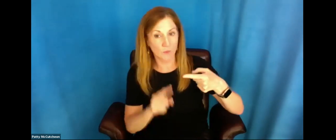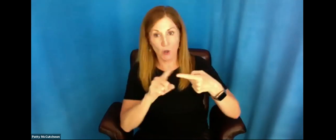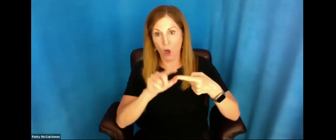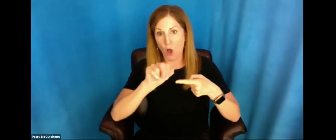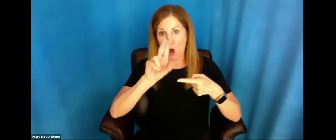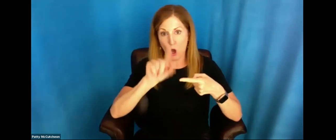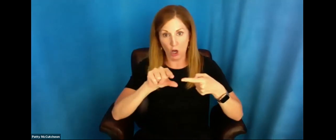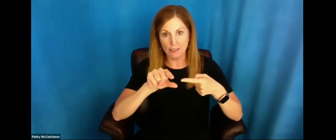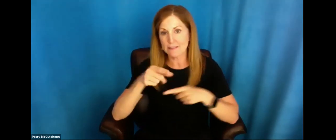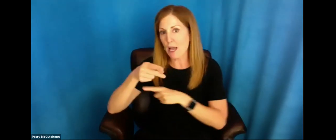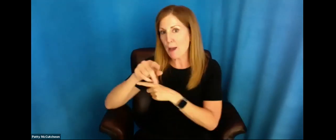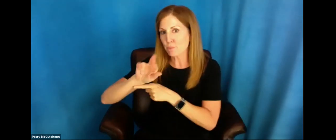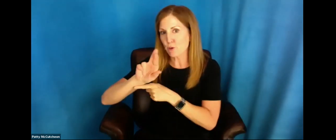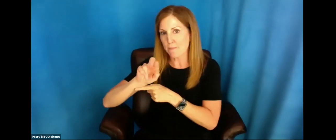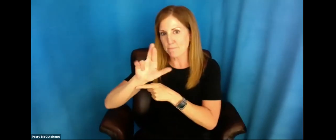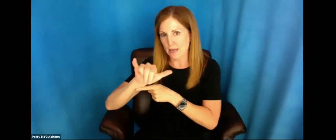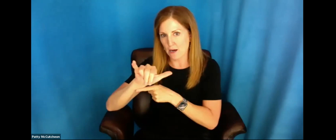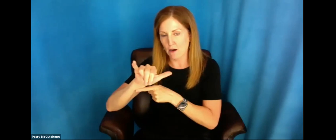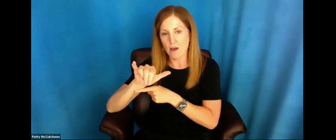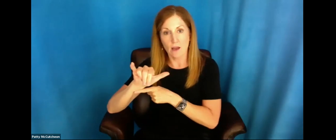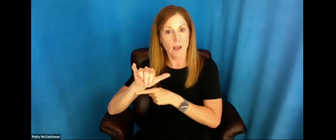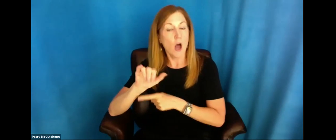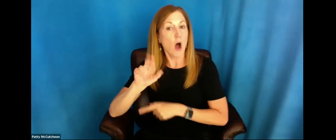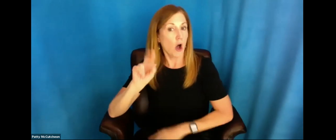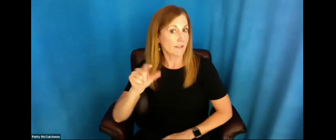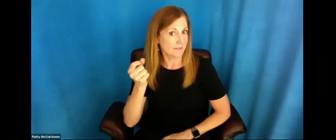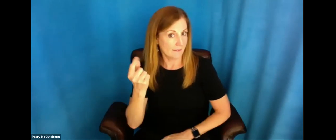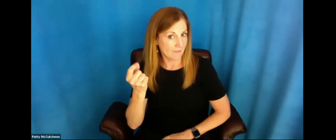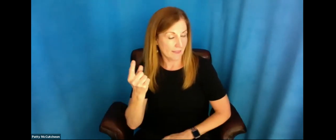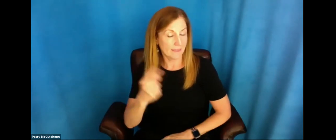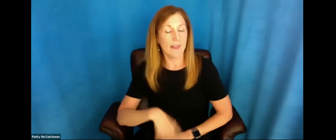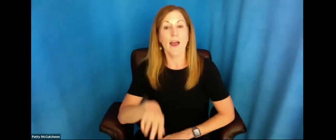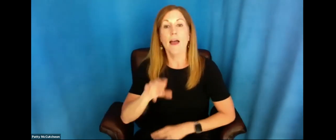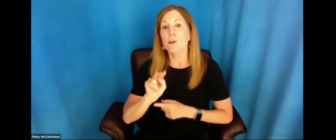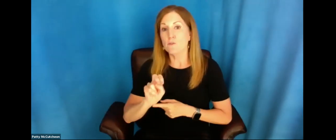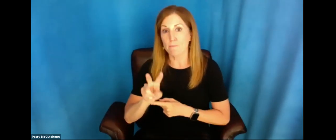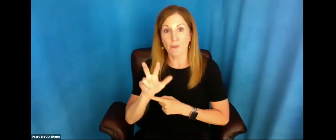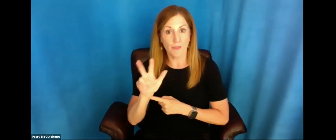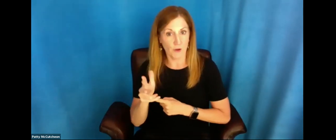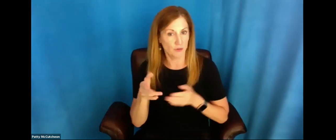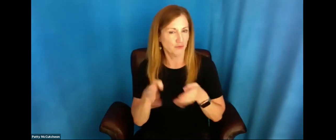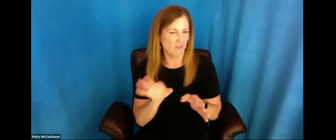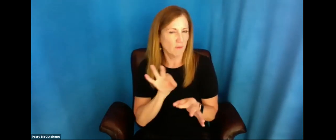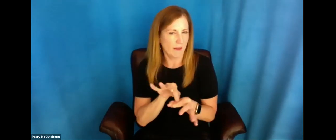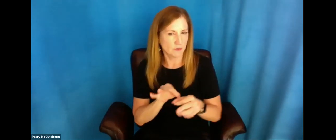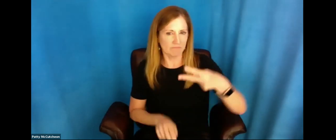On August 11th. And there's the November 3rd General Election. So there are two big statewide elections.